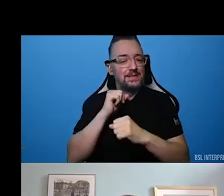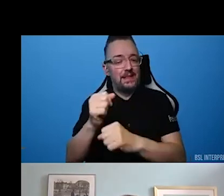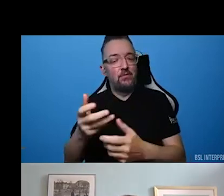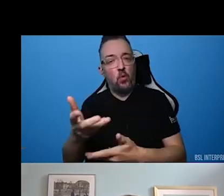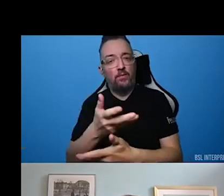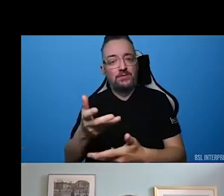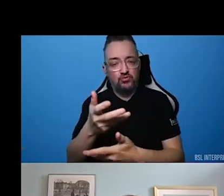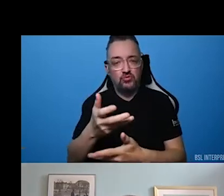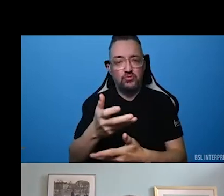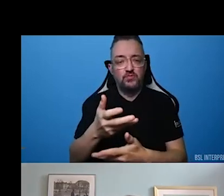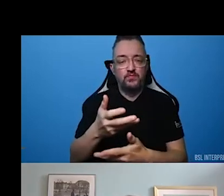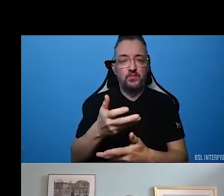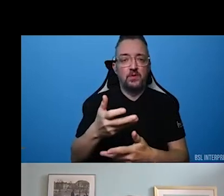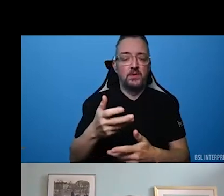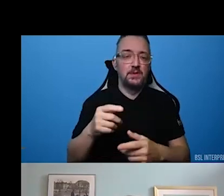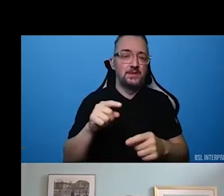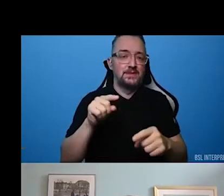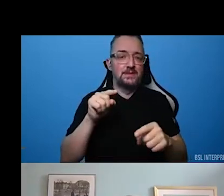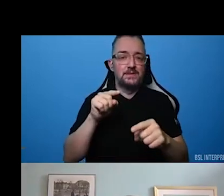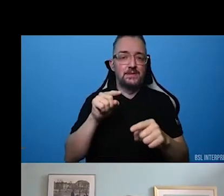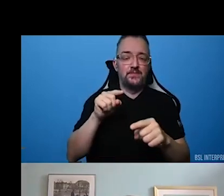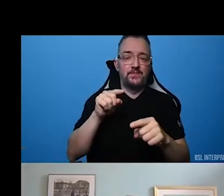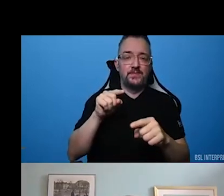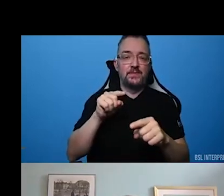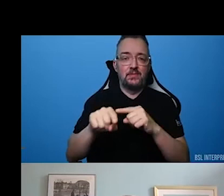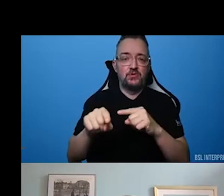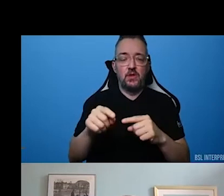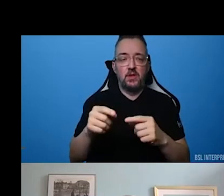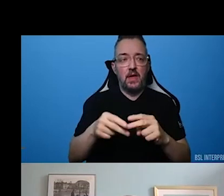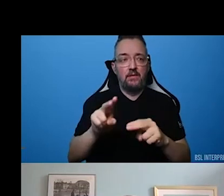and particularly if a more realistic picture